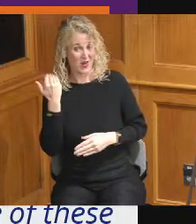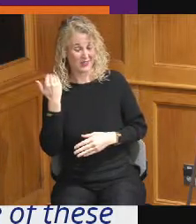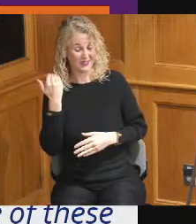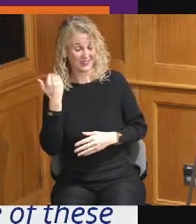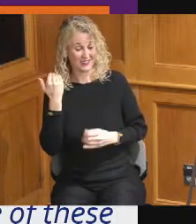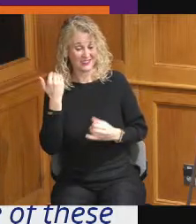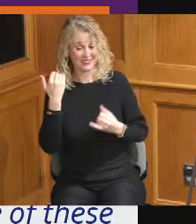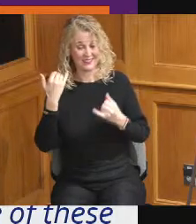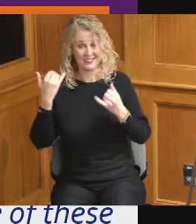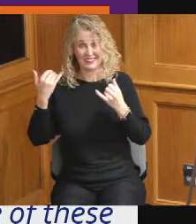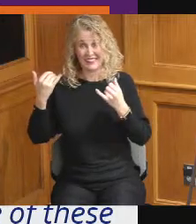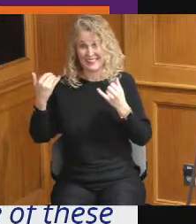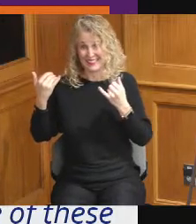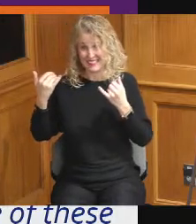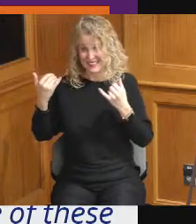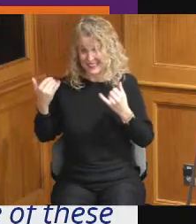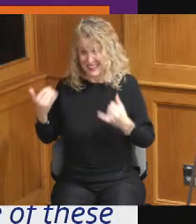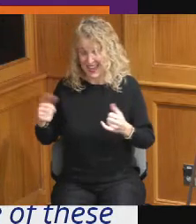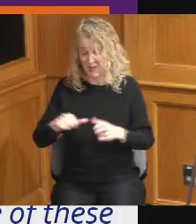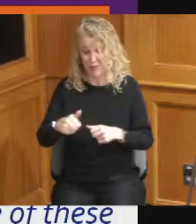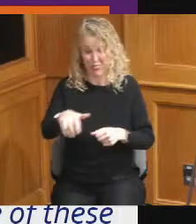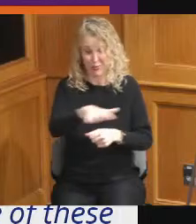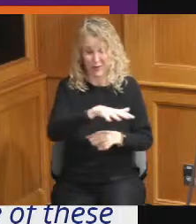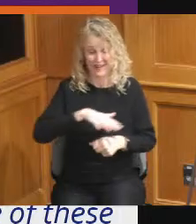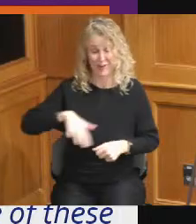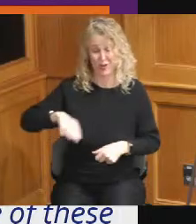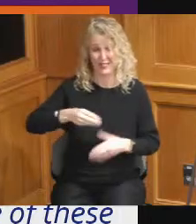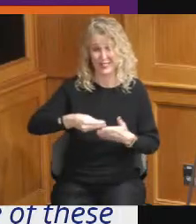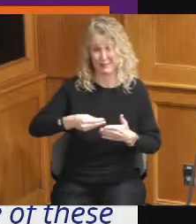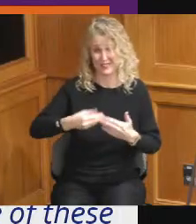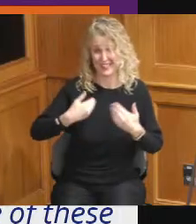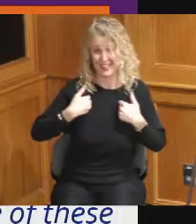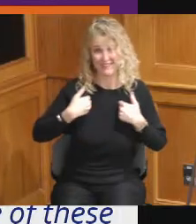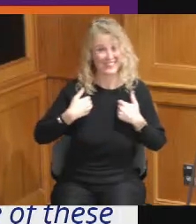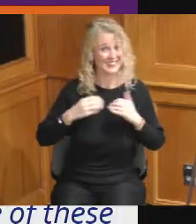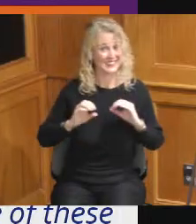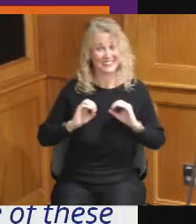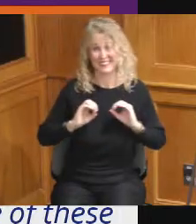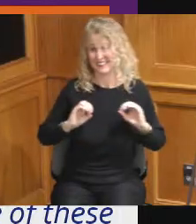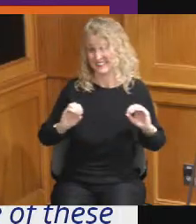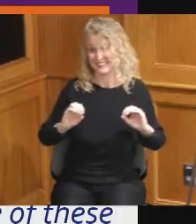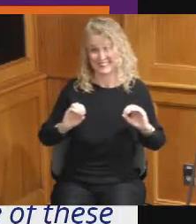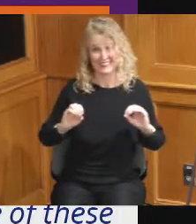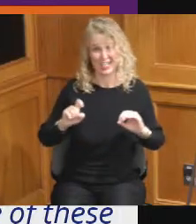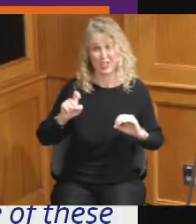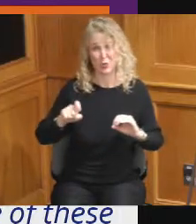the in the non- city jurisdictions and we have to build that pipeline over many years for it to